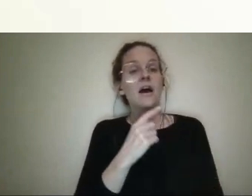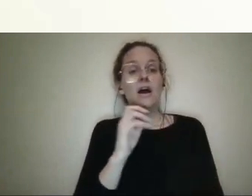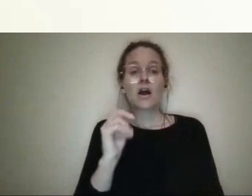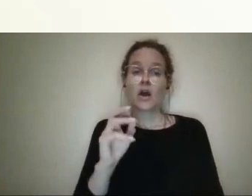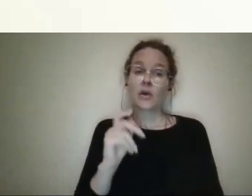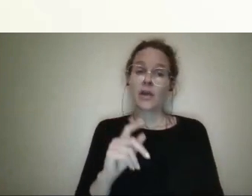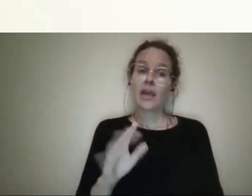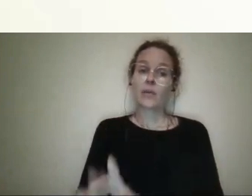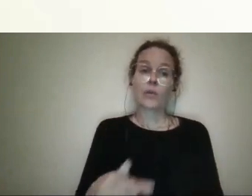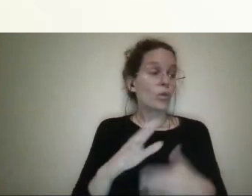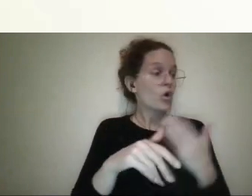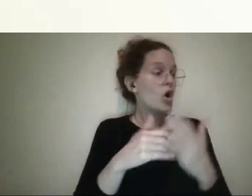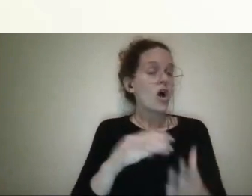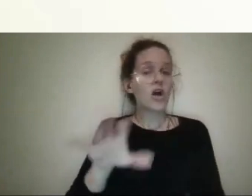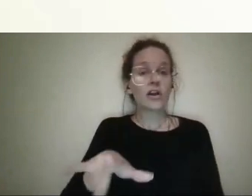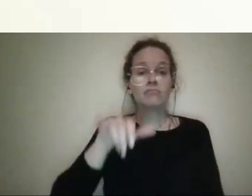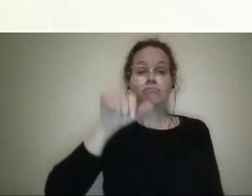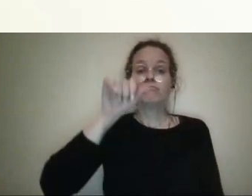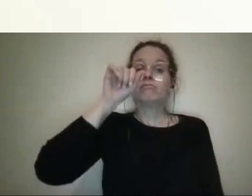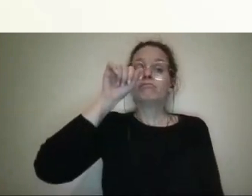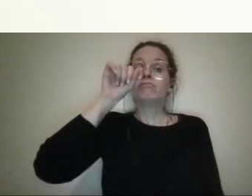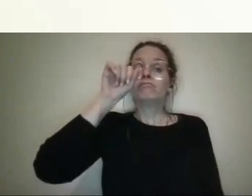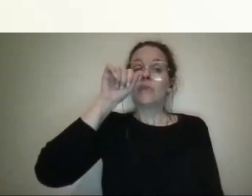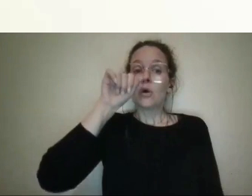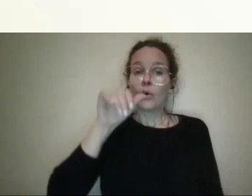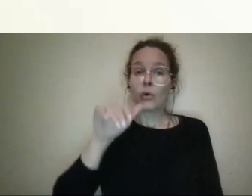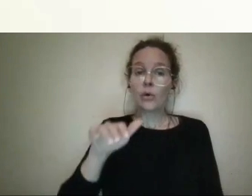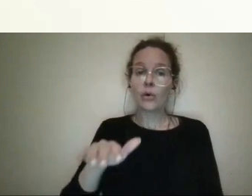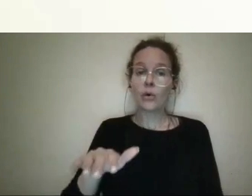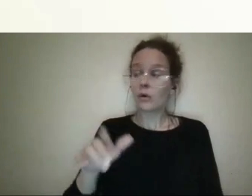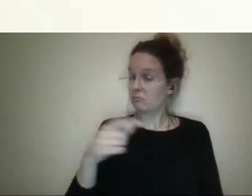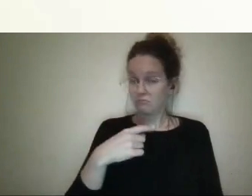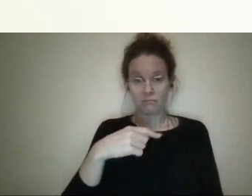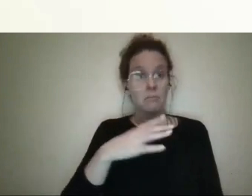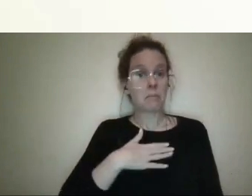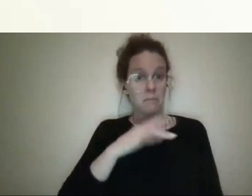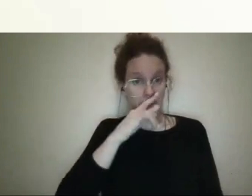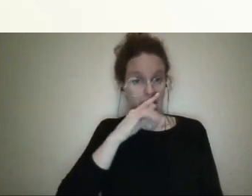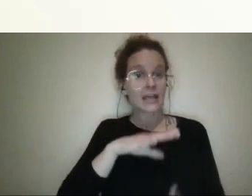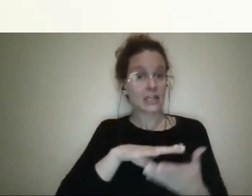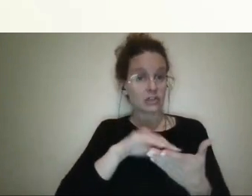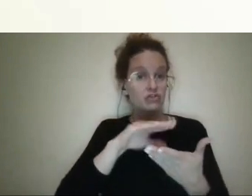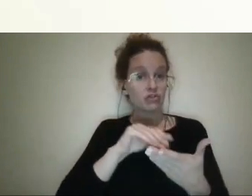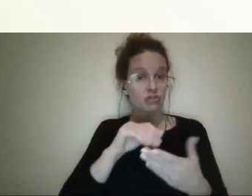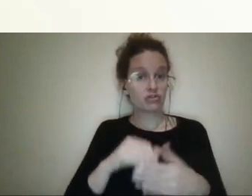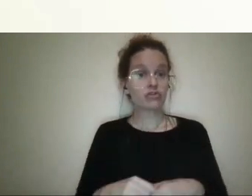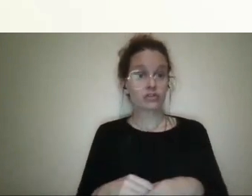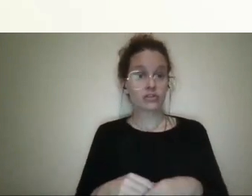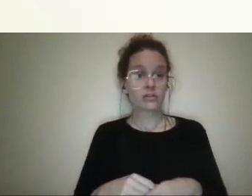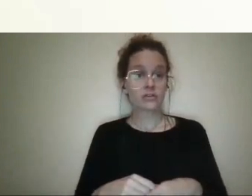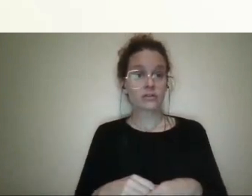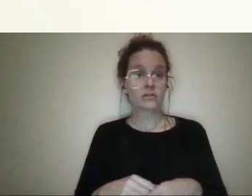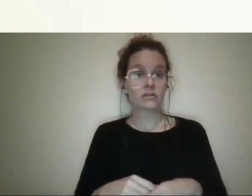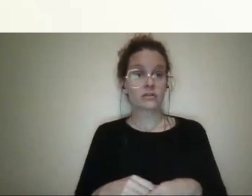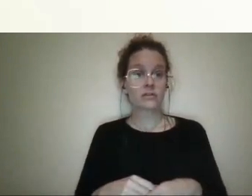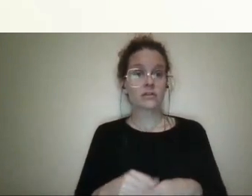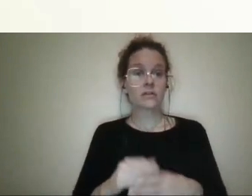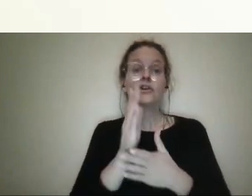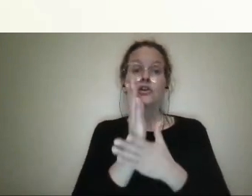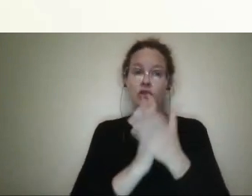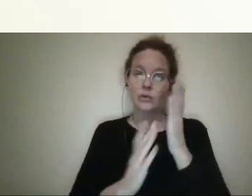some deep breathing." They learned to do that. So those are some of those techniques there for you.